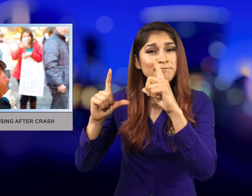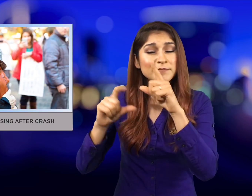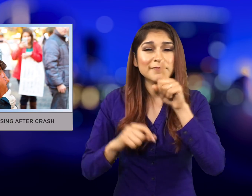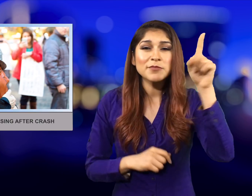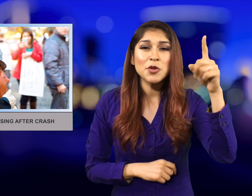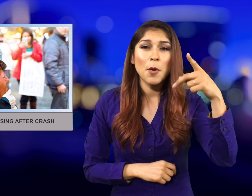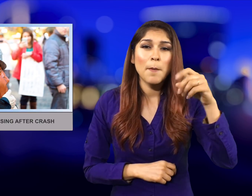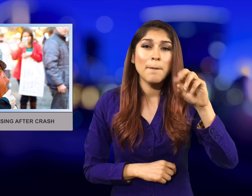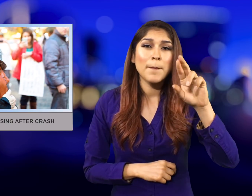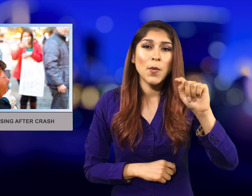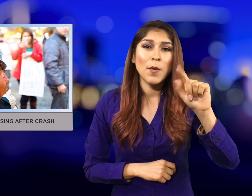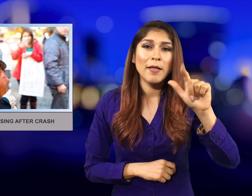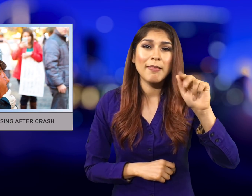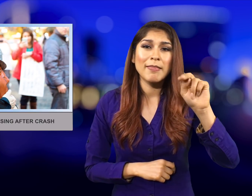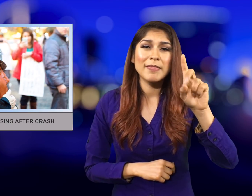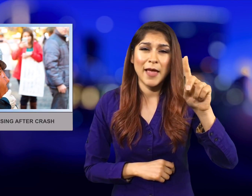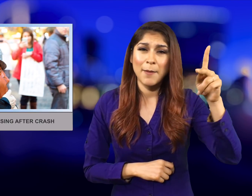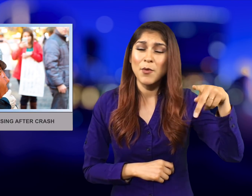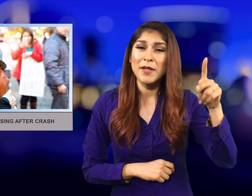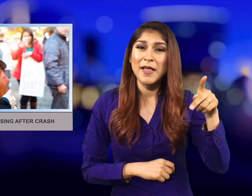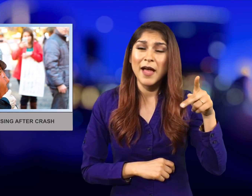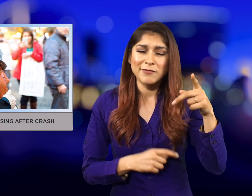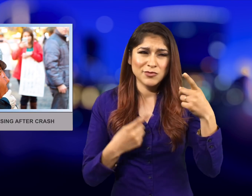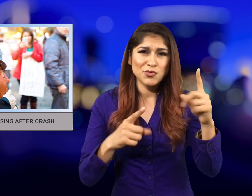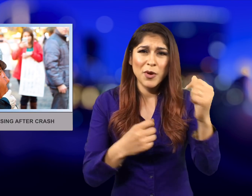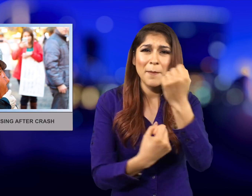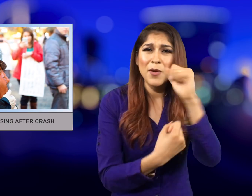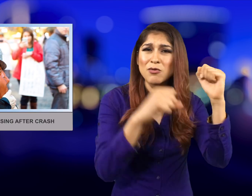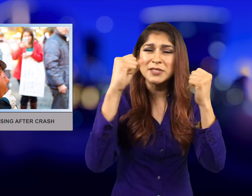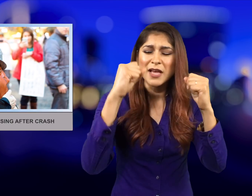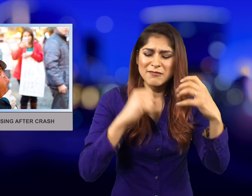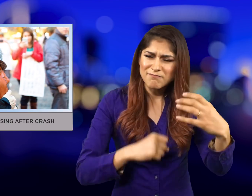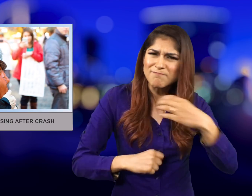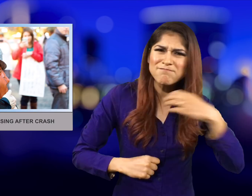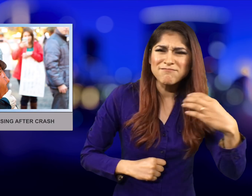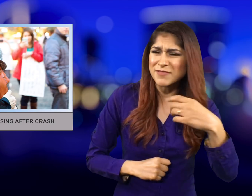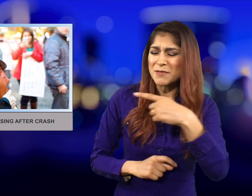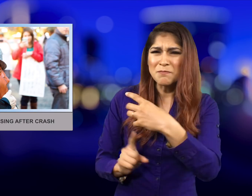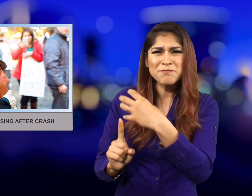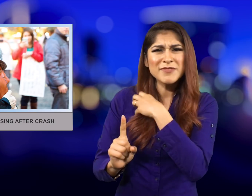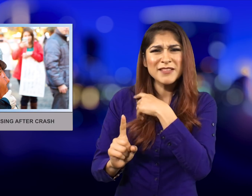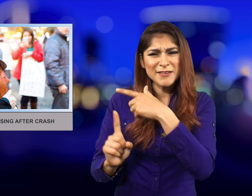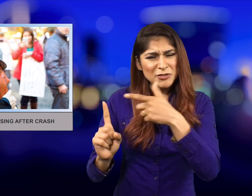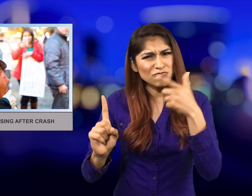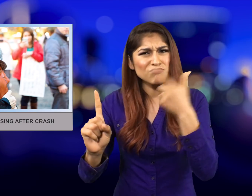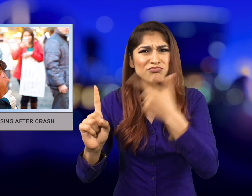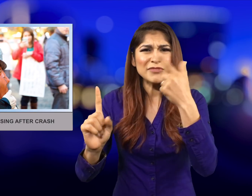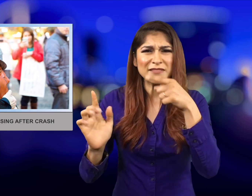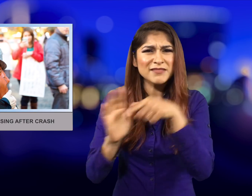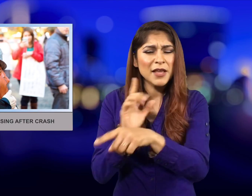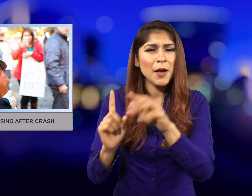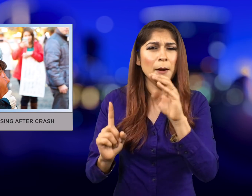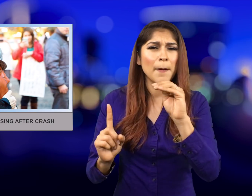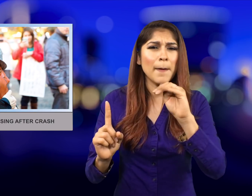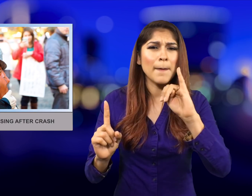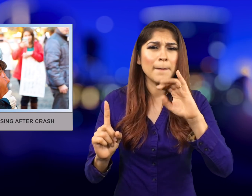It was taken during a protest in Portland over the police-involved shooting death of